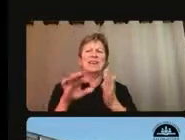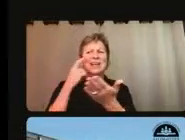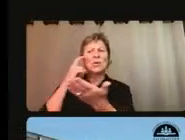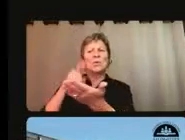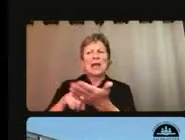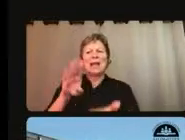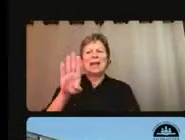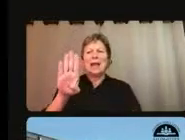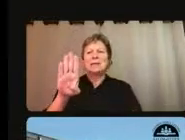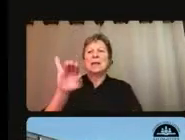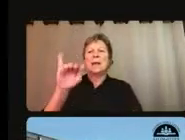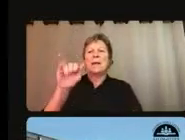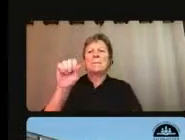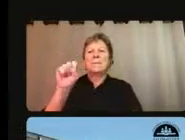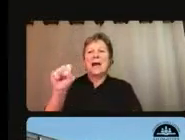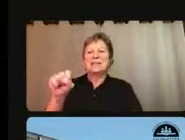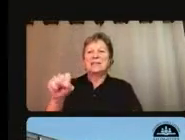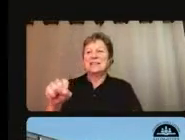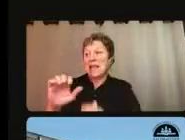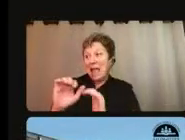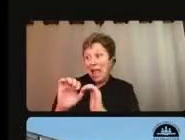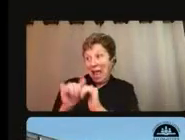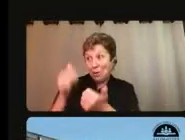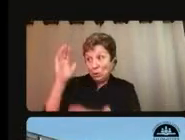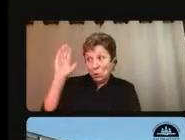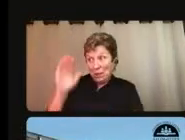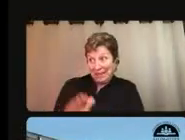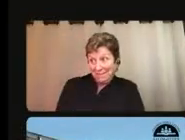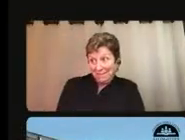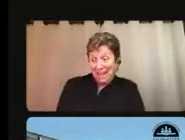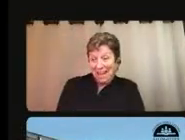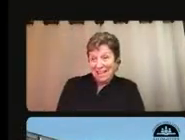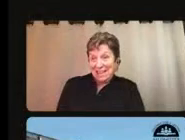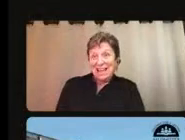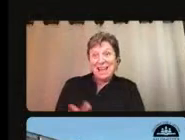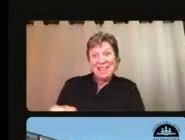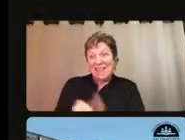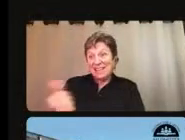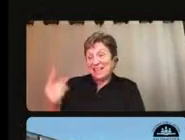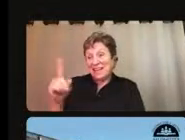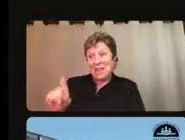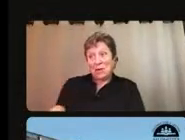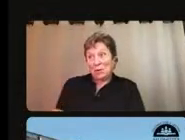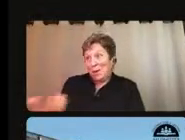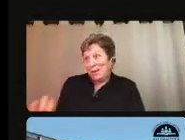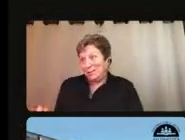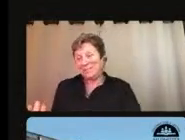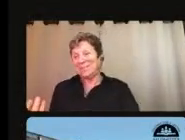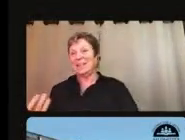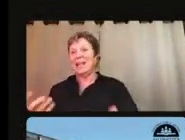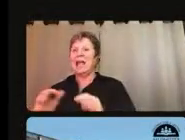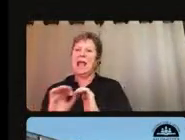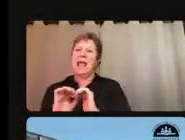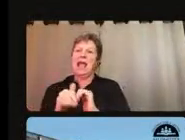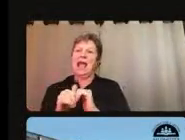REALLY GLAD YOU ASKED THIS QUESTION. IT'S GOOD TO KNOW YOU REALIZE THERE ARE BIASES WITHIN OUR